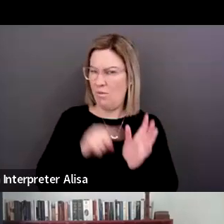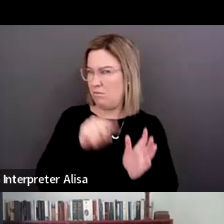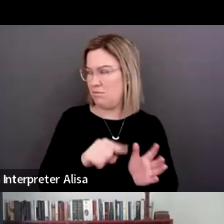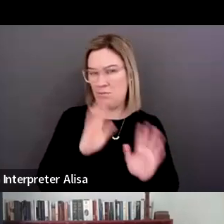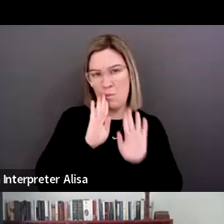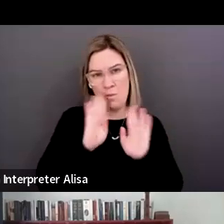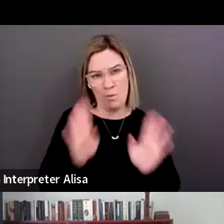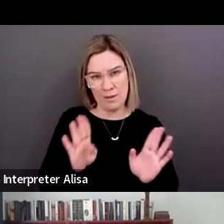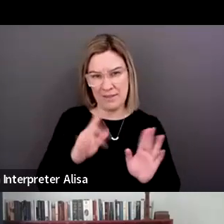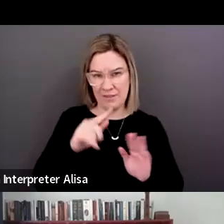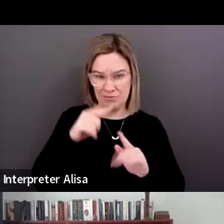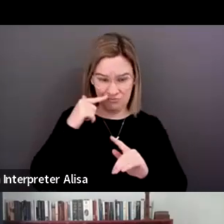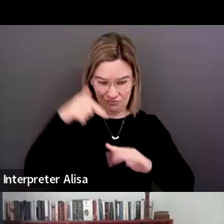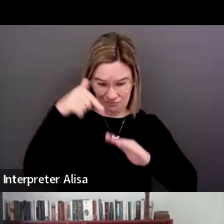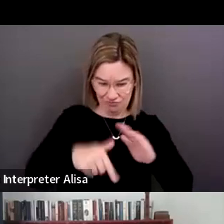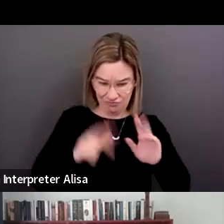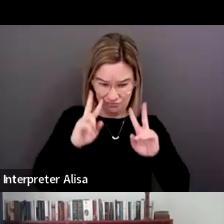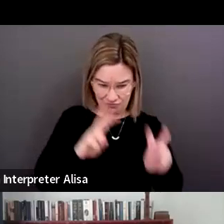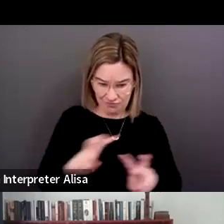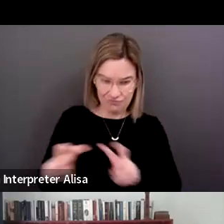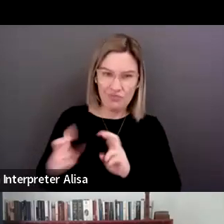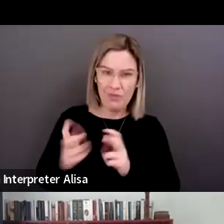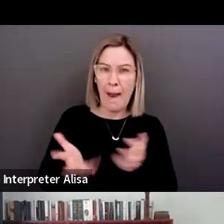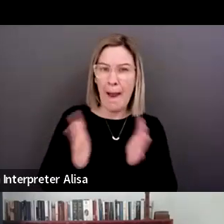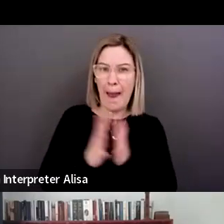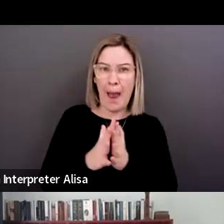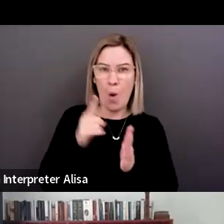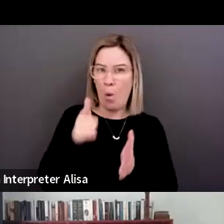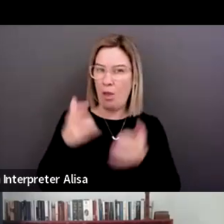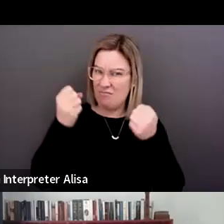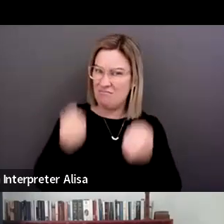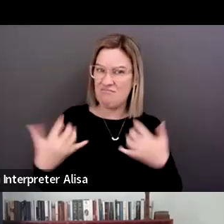max of gratitude, cones of silence, lumps of coal. It was an incredible